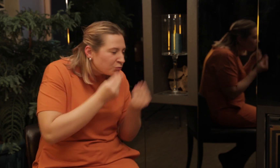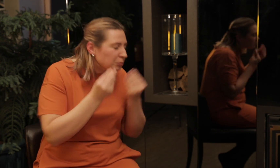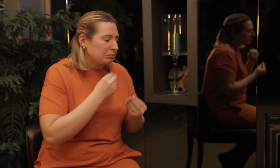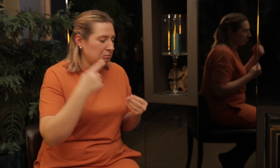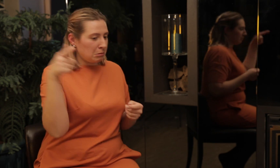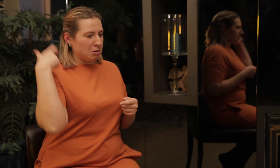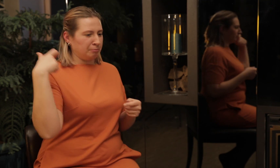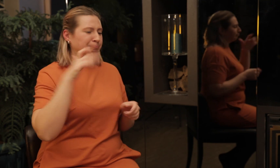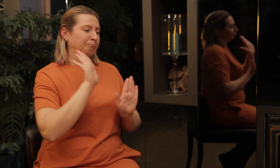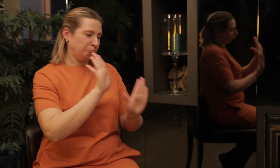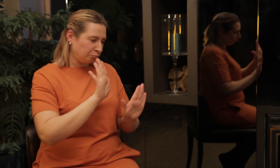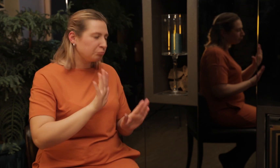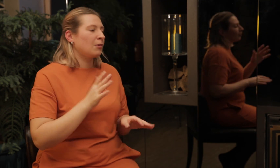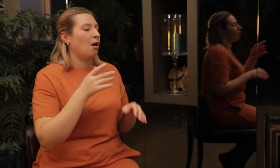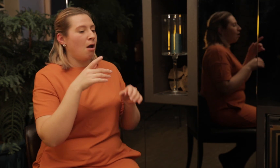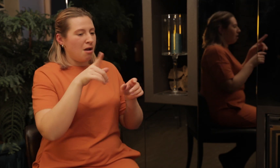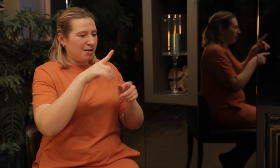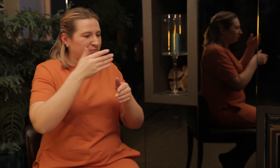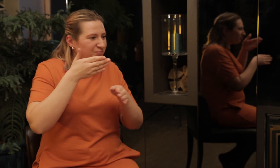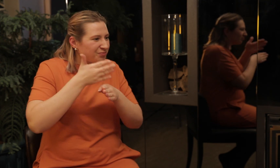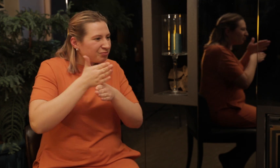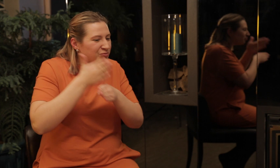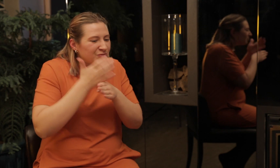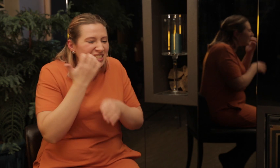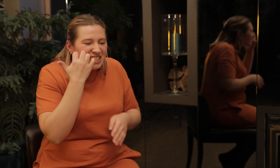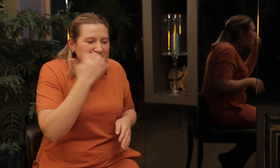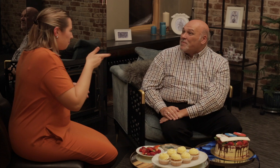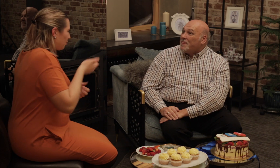My boss wanted to help me out, so I was assigned to the kitchen as sweet bakery helper.